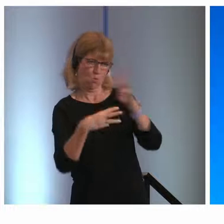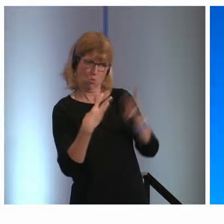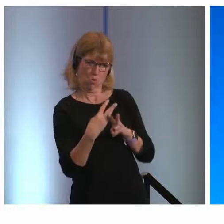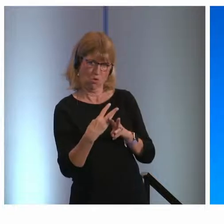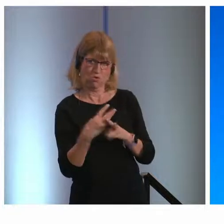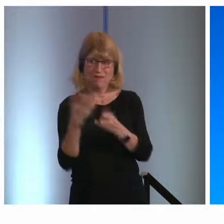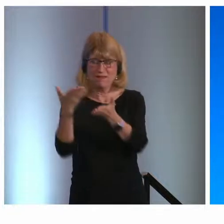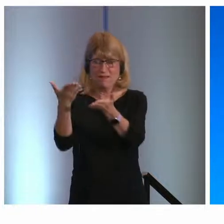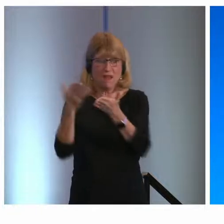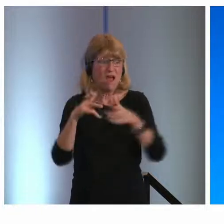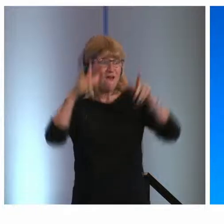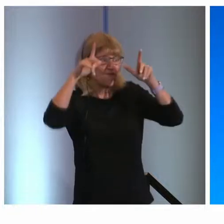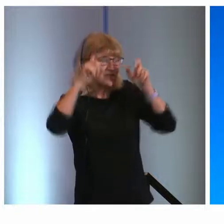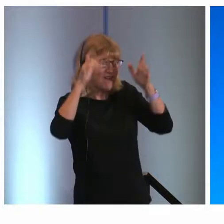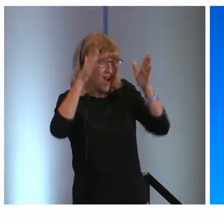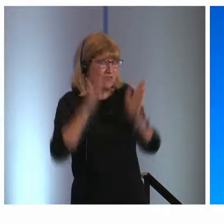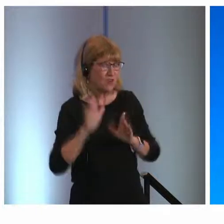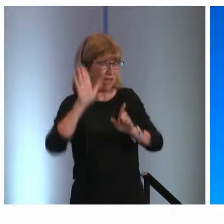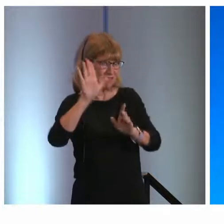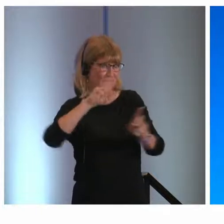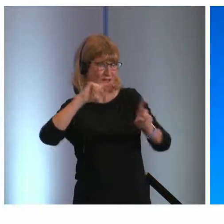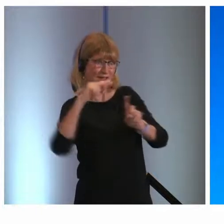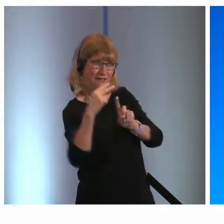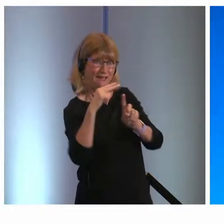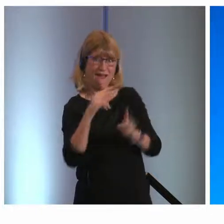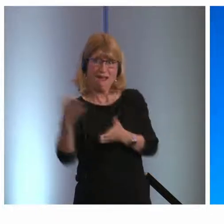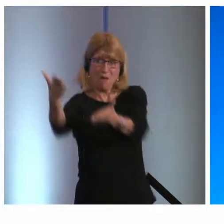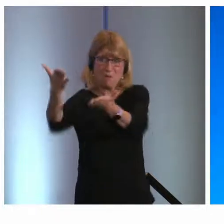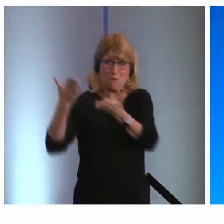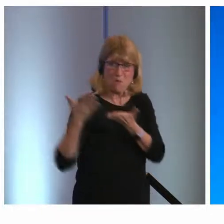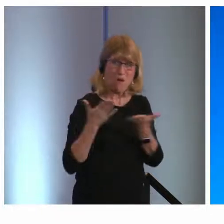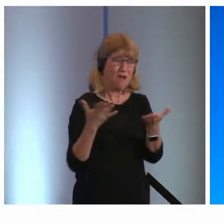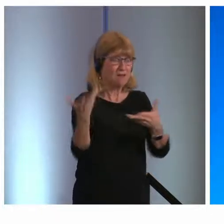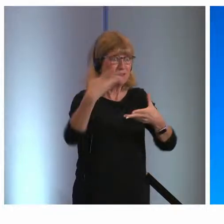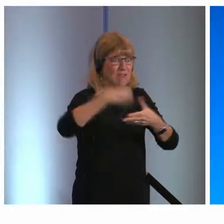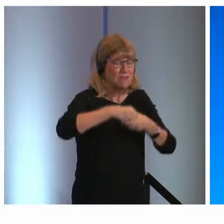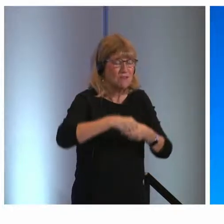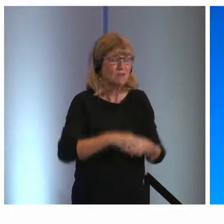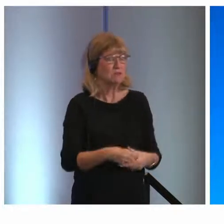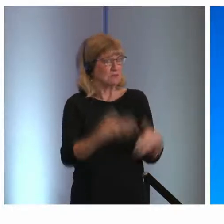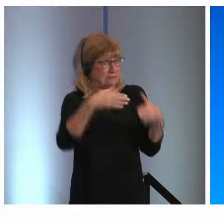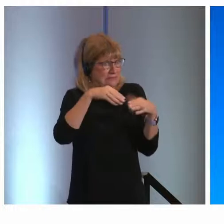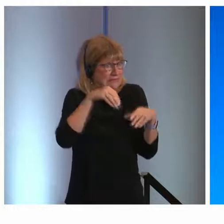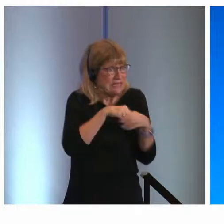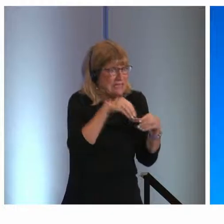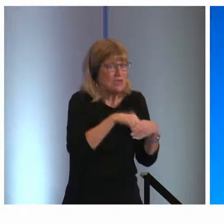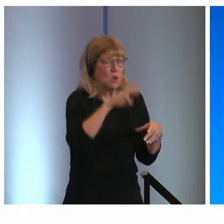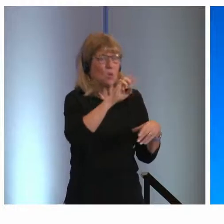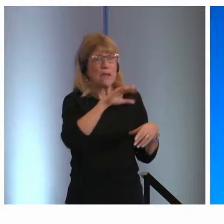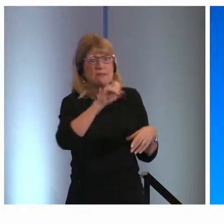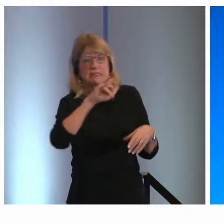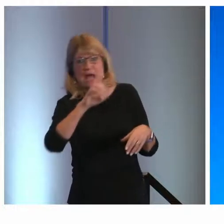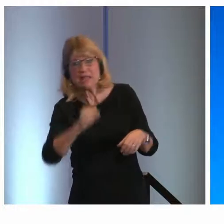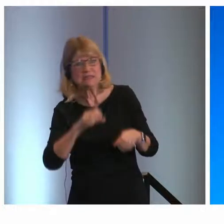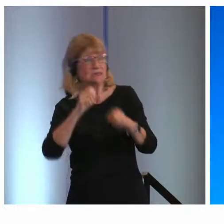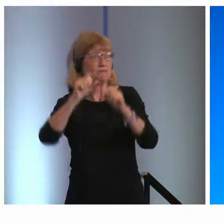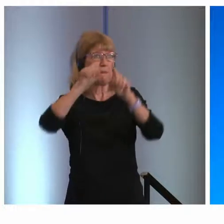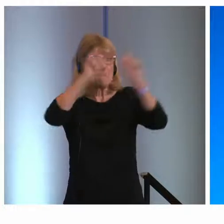experience, and when you have a lived experience, no matter what it is, you have a different lens on the world.